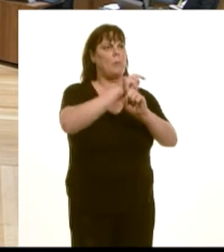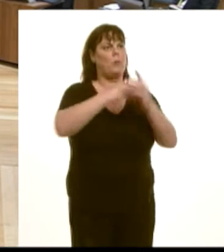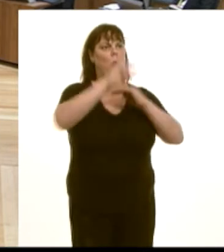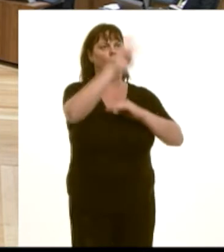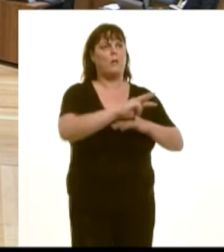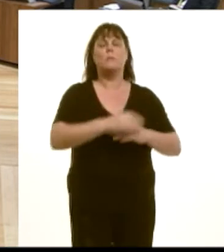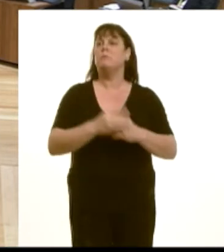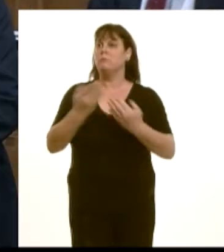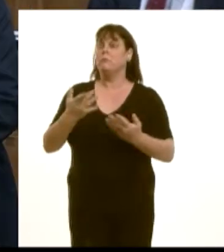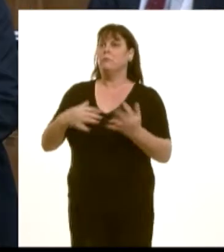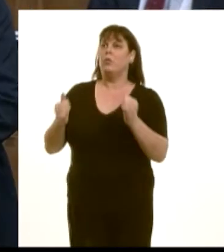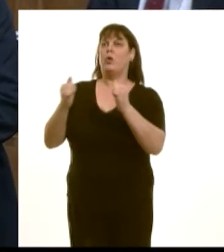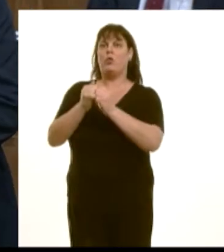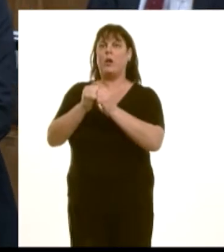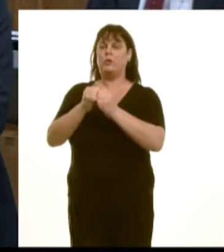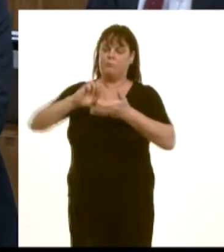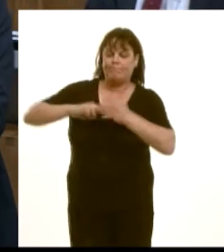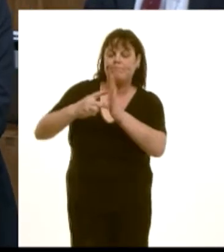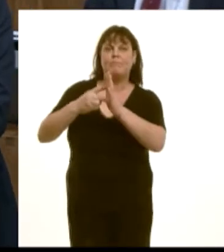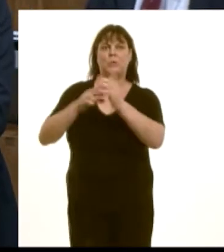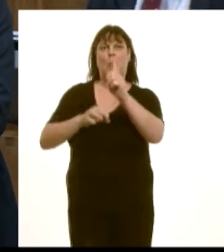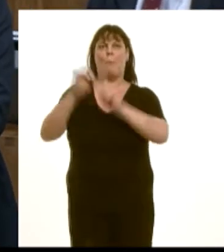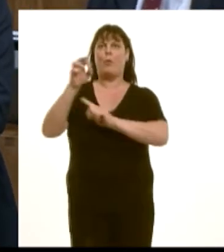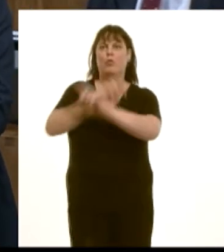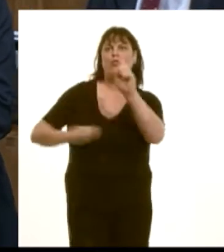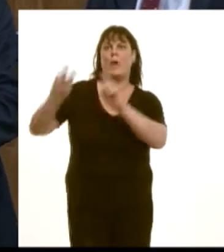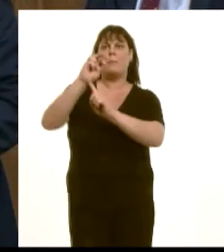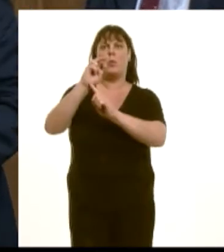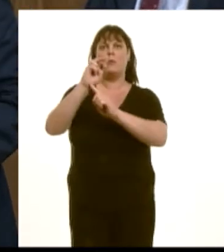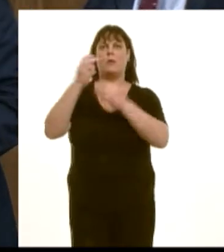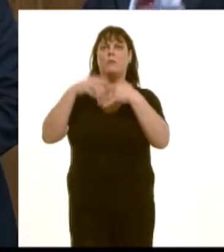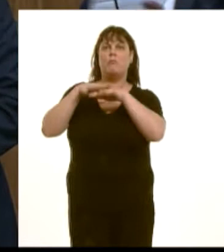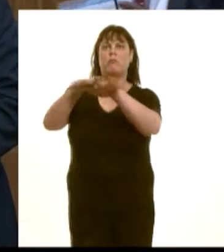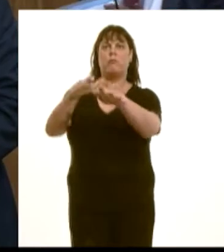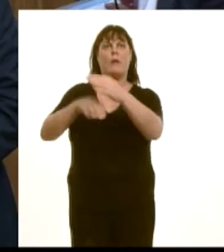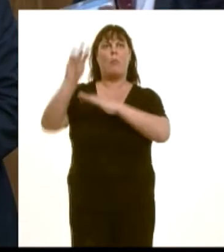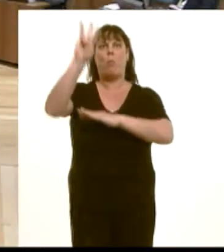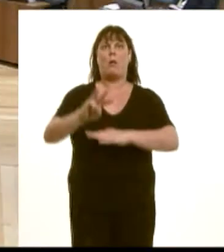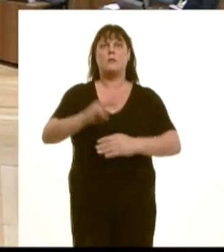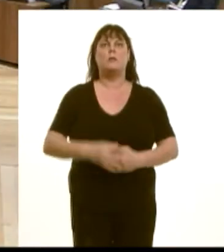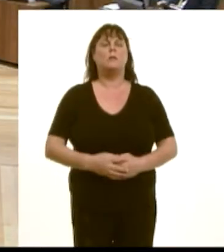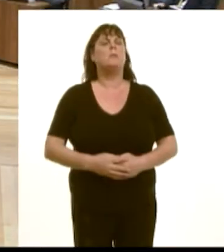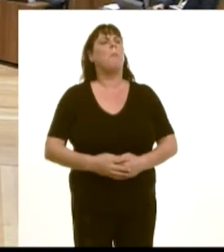end of the year, and that will set out our priorities for improving transport infrastructure in Wales. Nick Ramsay: First Minister, you will be well